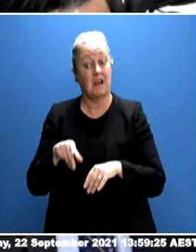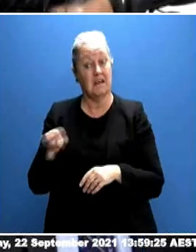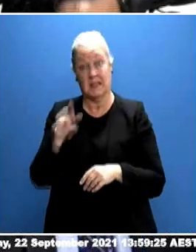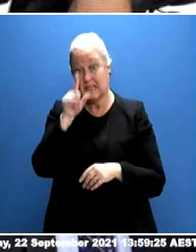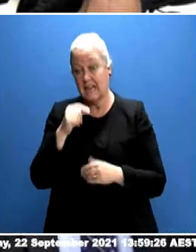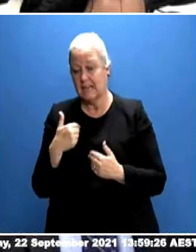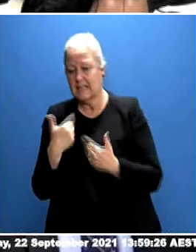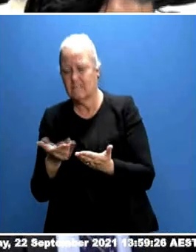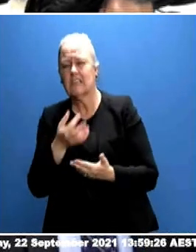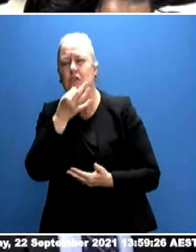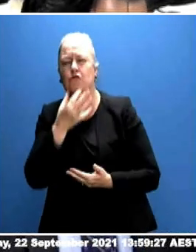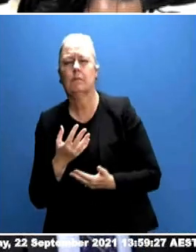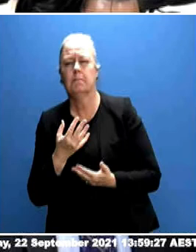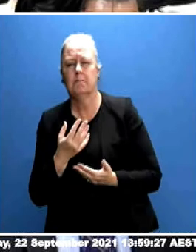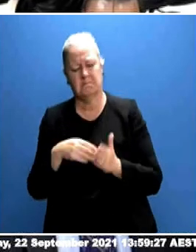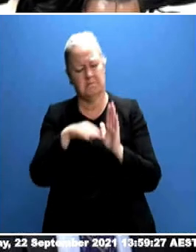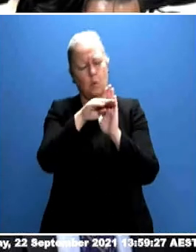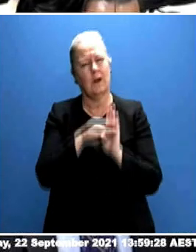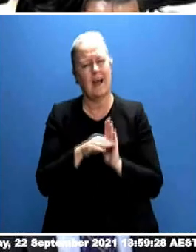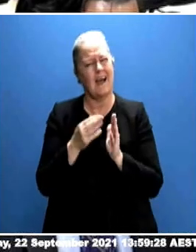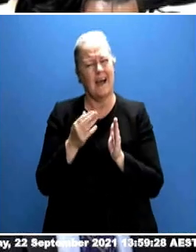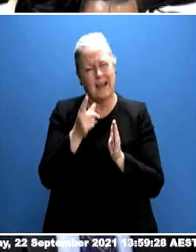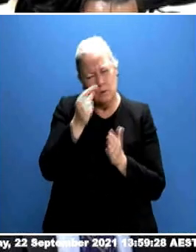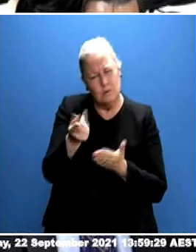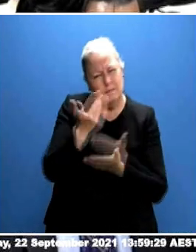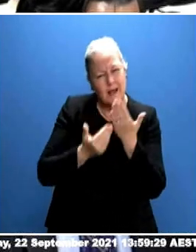Can you explain how the court becomes involved in these decisions?